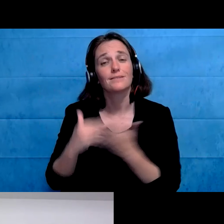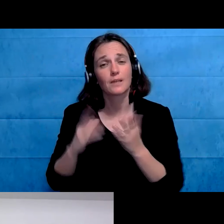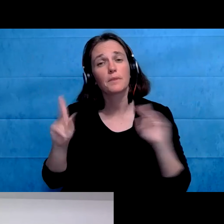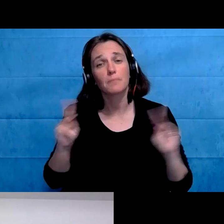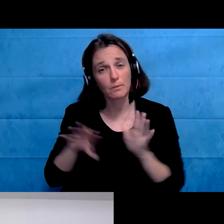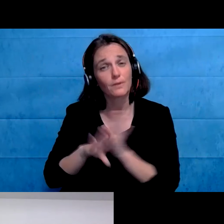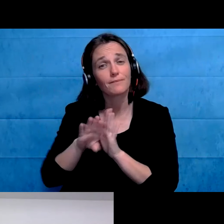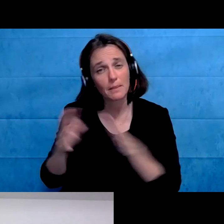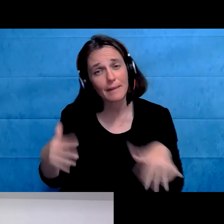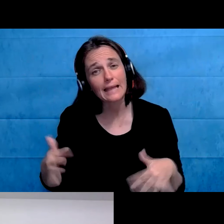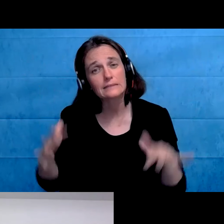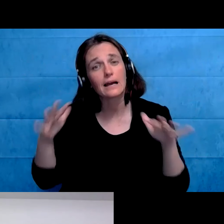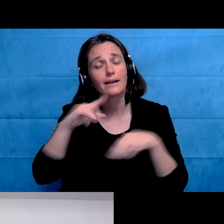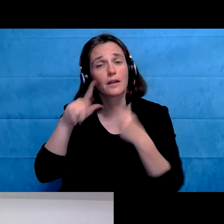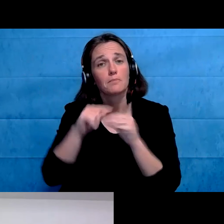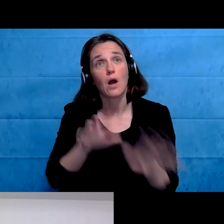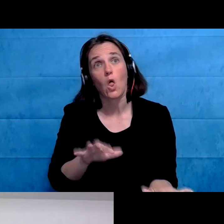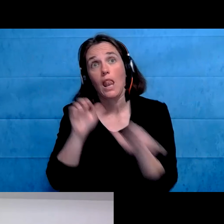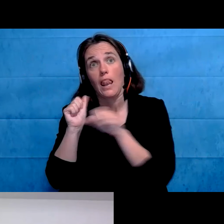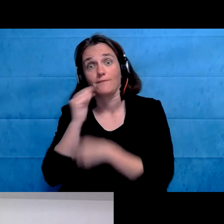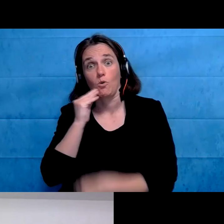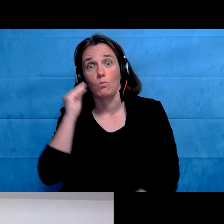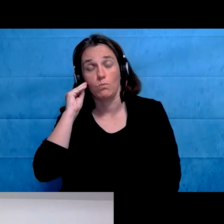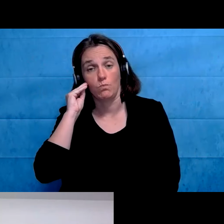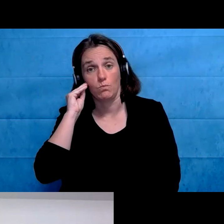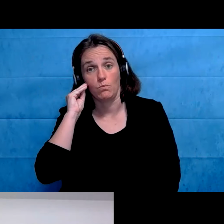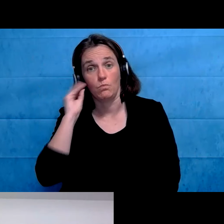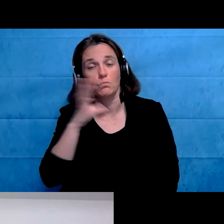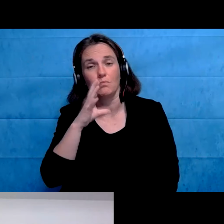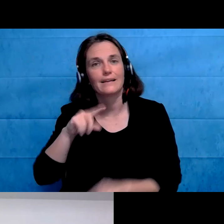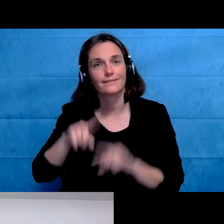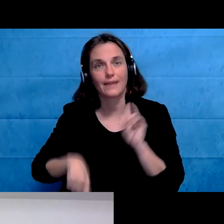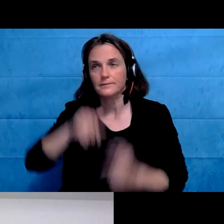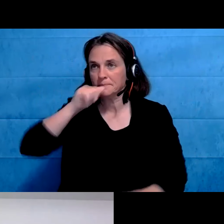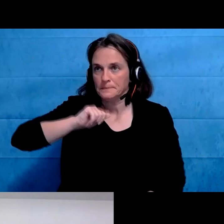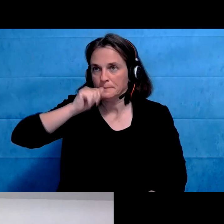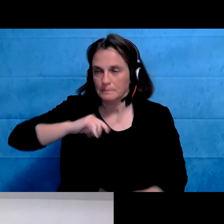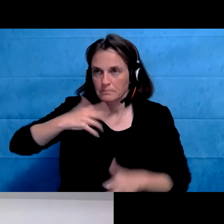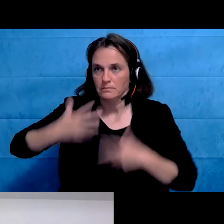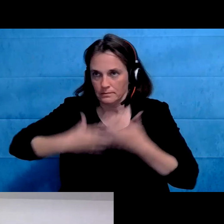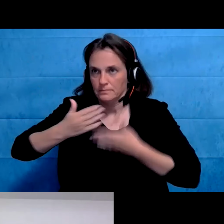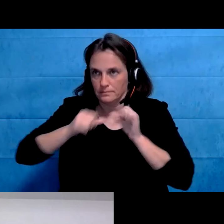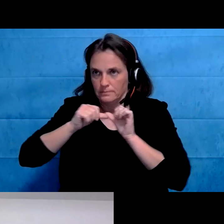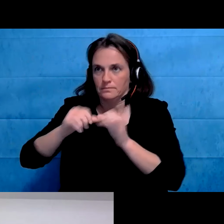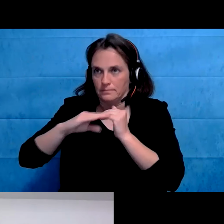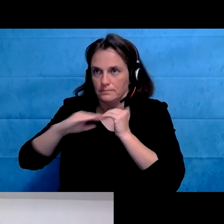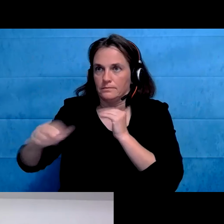about leaving the house and not being able to sustain themselves out in public. And I think if you give them a really detailed image